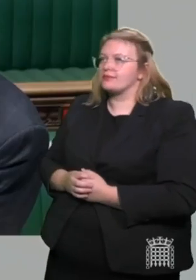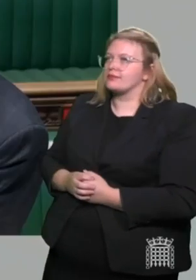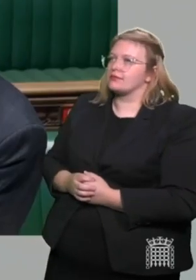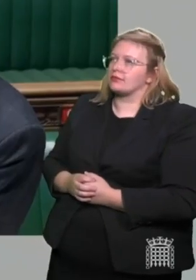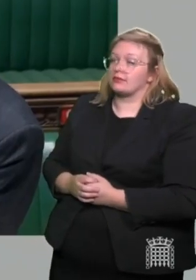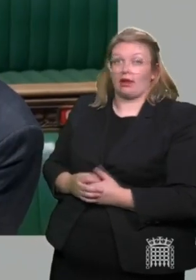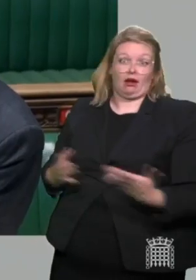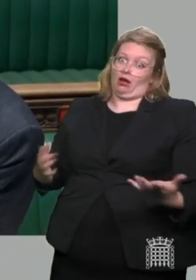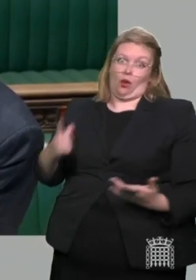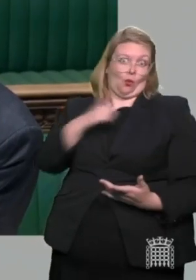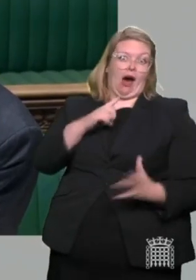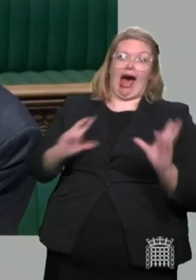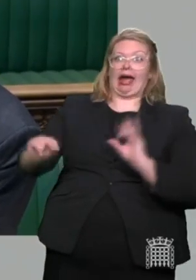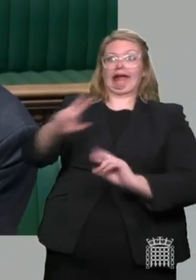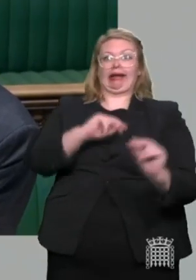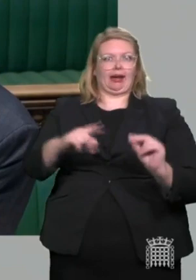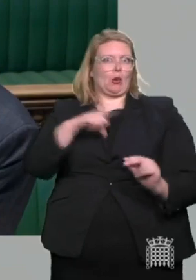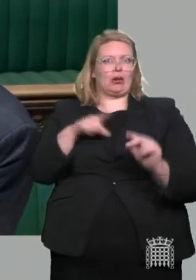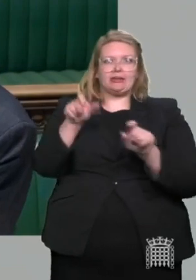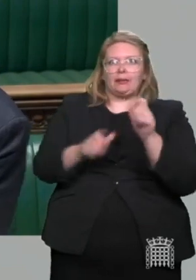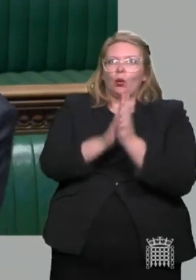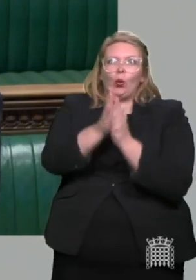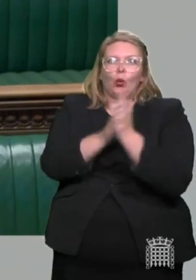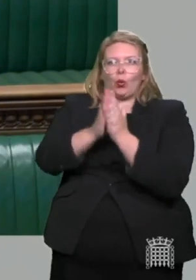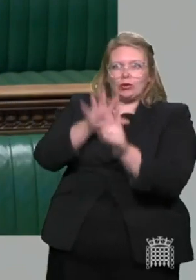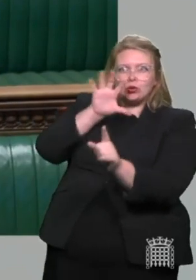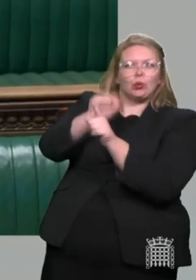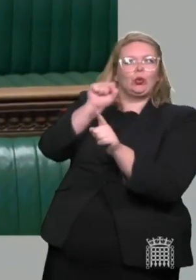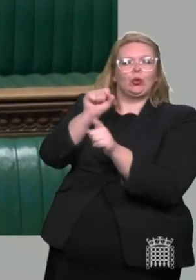to find anything they can hang on to talk about, except the vaccine roll-out,